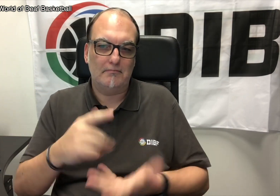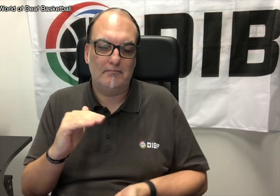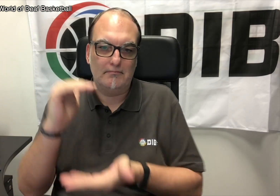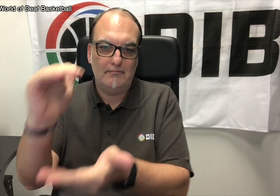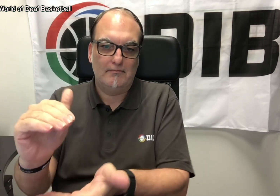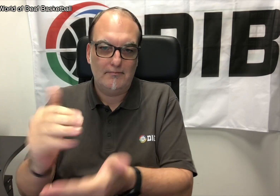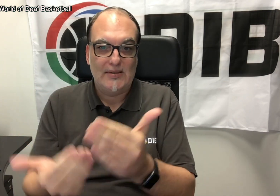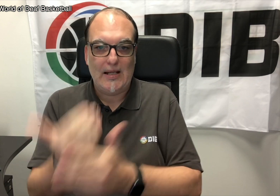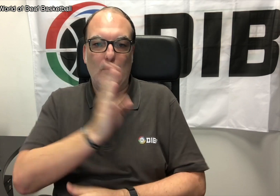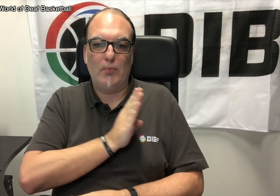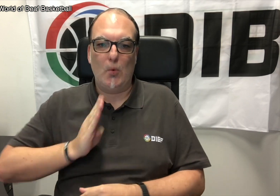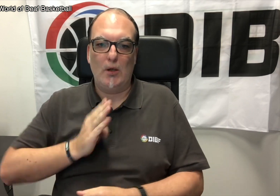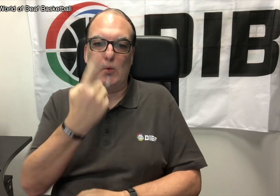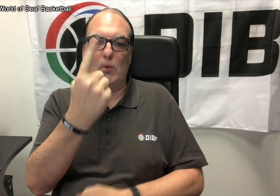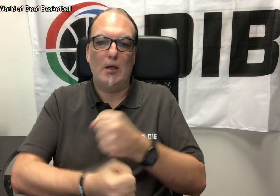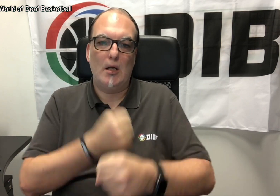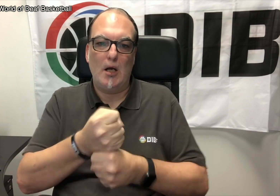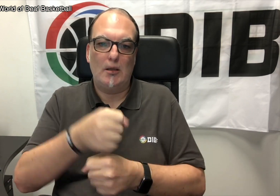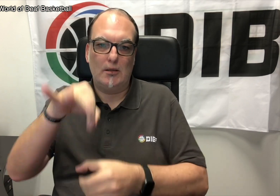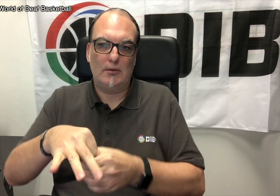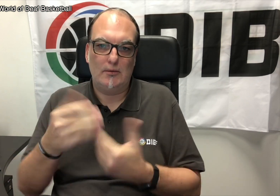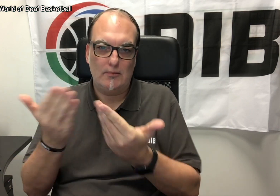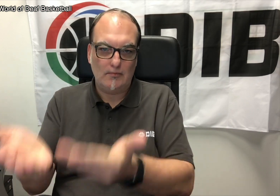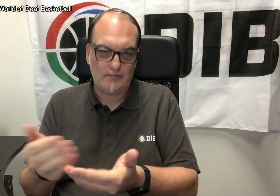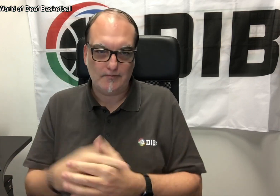These are the three main areas for the new Board for up to one year.